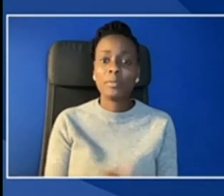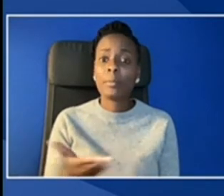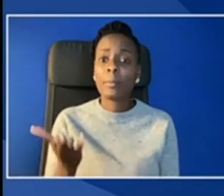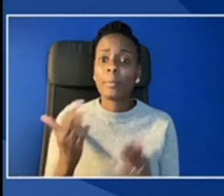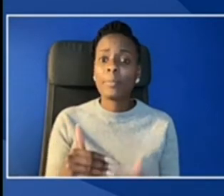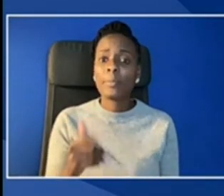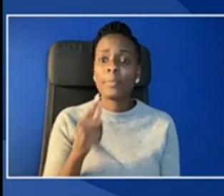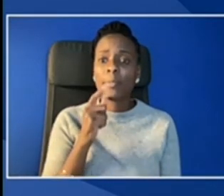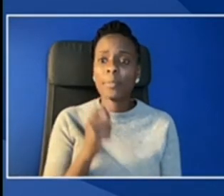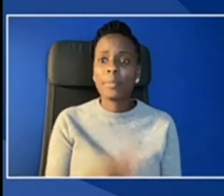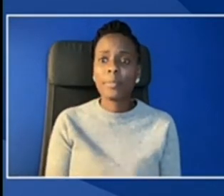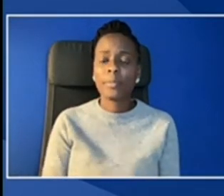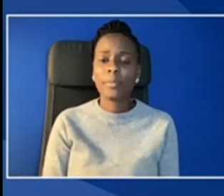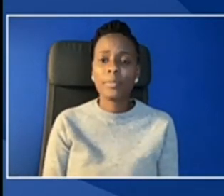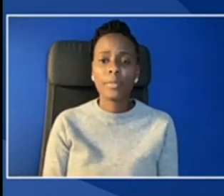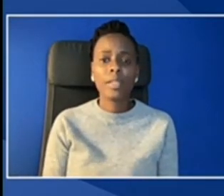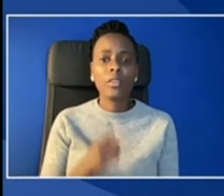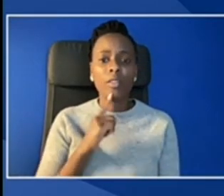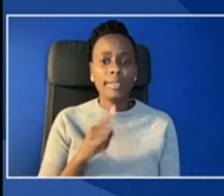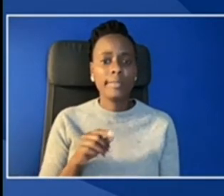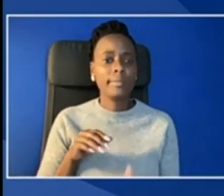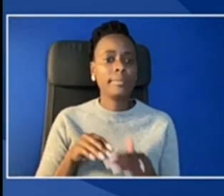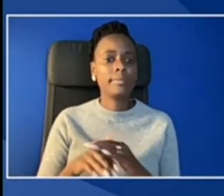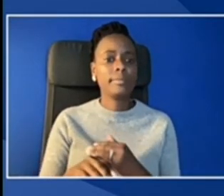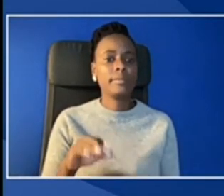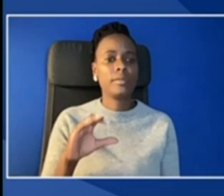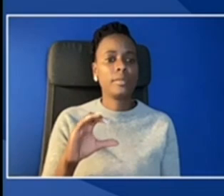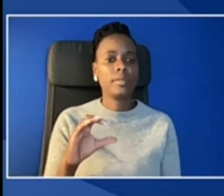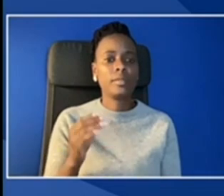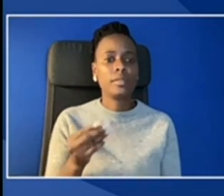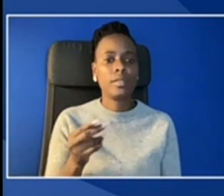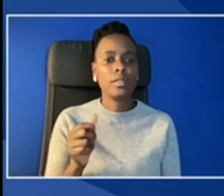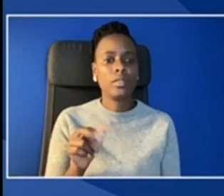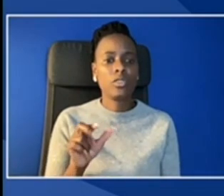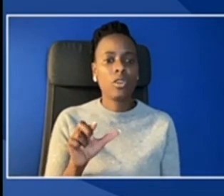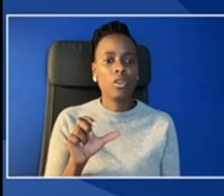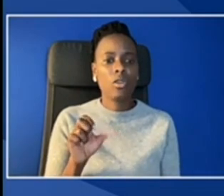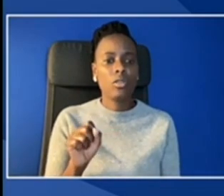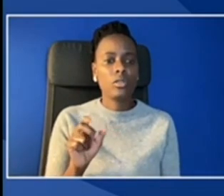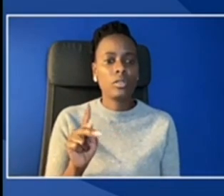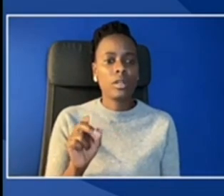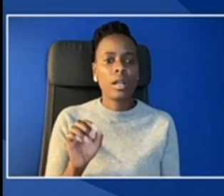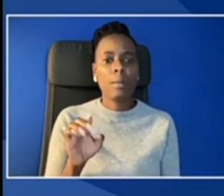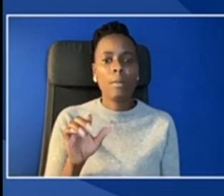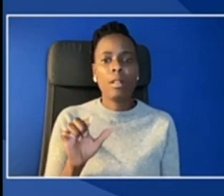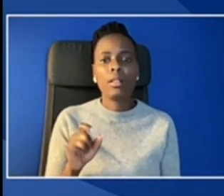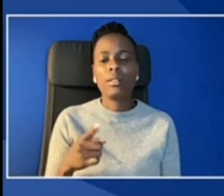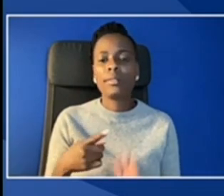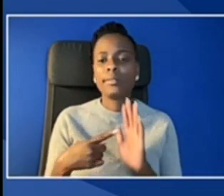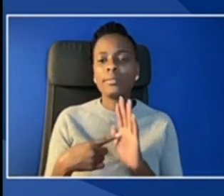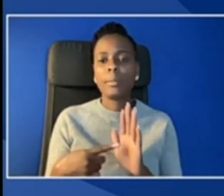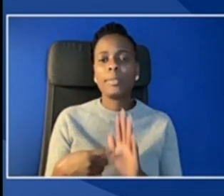Alright. I just admitted Charles Cobble, who is here representing himself. Charles, can you- oh, you're still connecting.